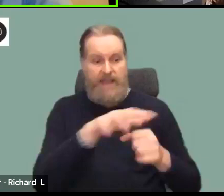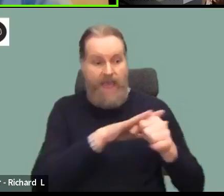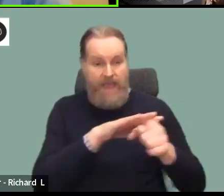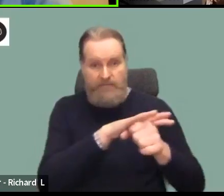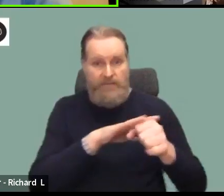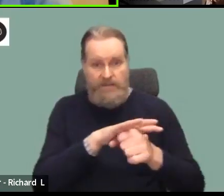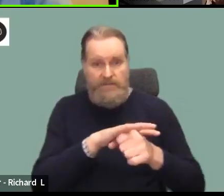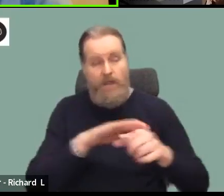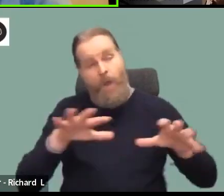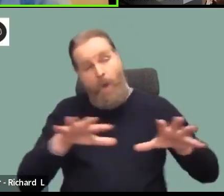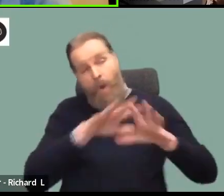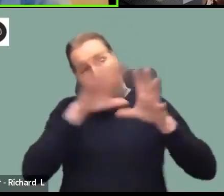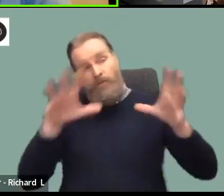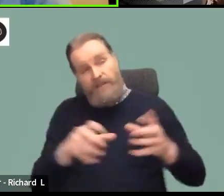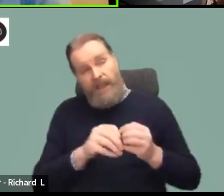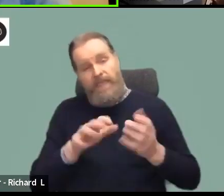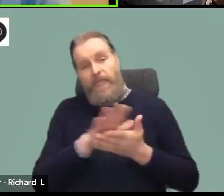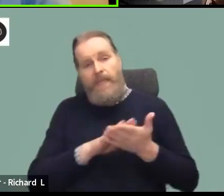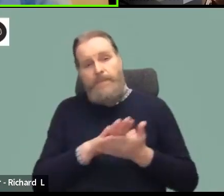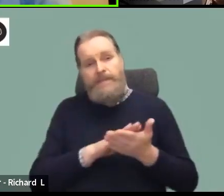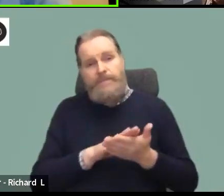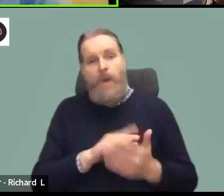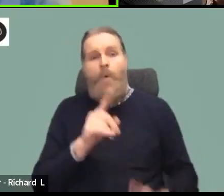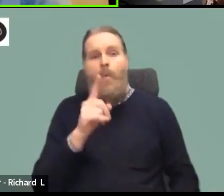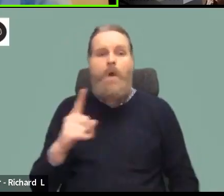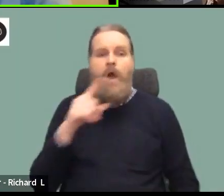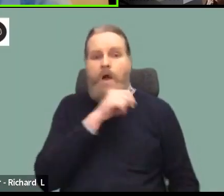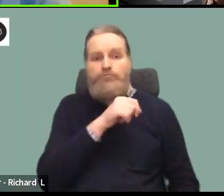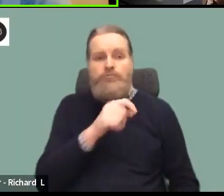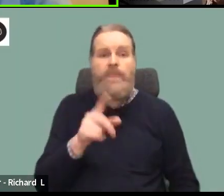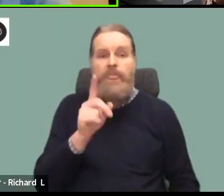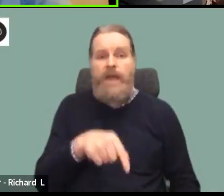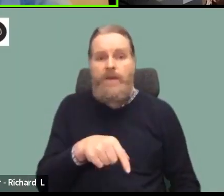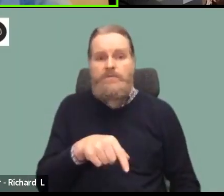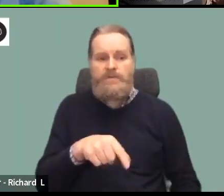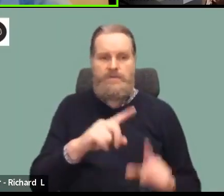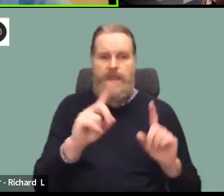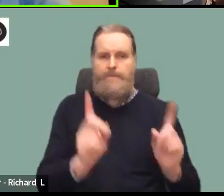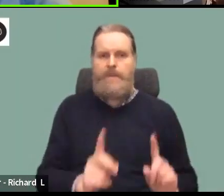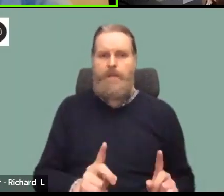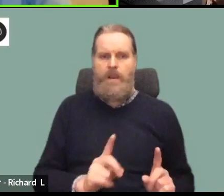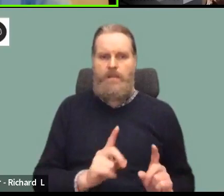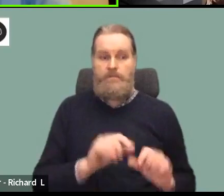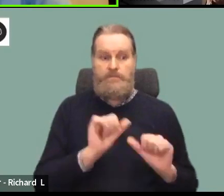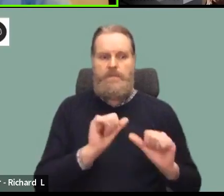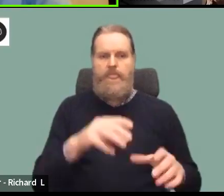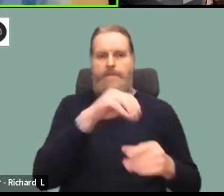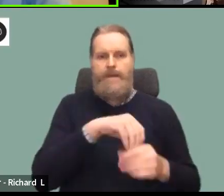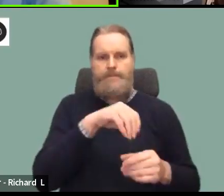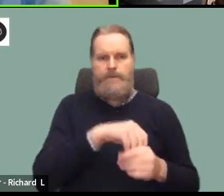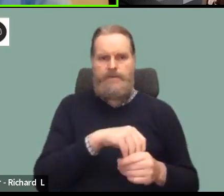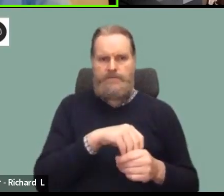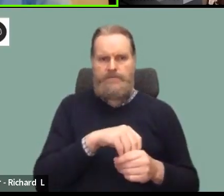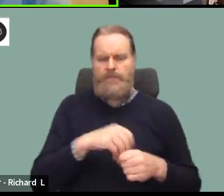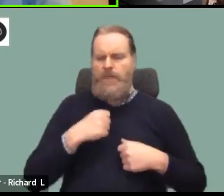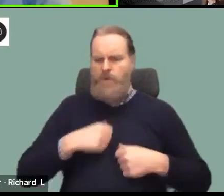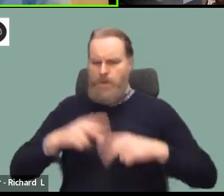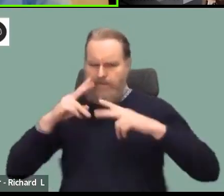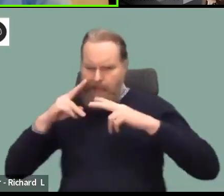in the region. on of 100,000 piece of 100,000 pCs members. in it addition to that, when we're done.